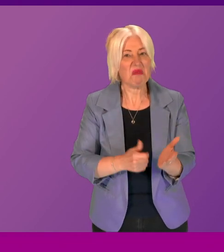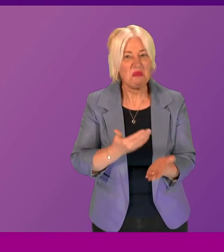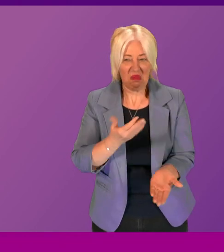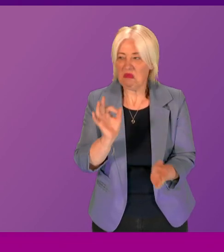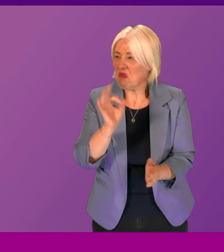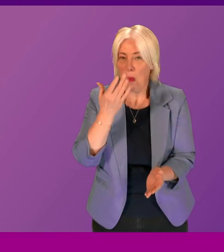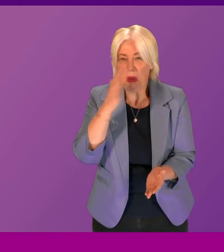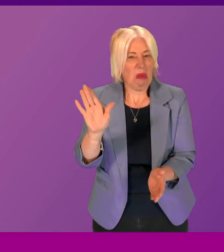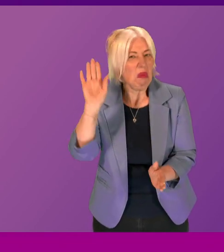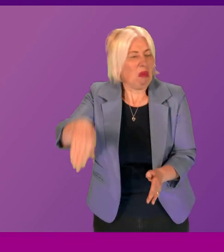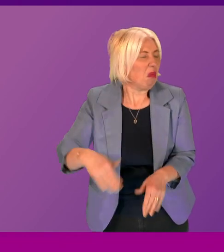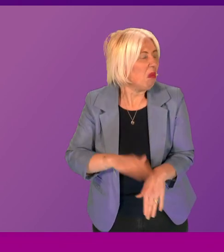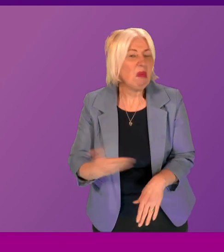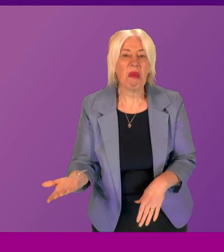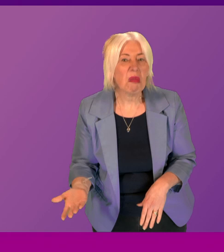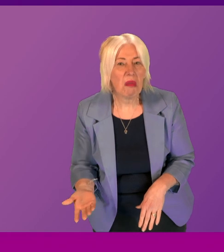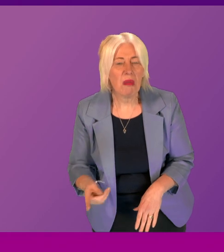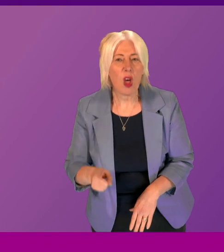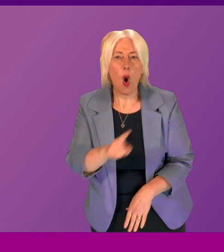care.” Why does no one care?